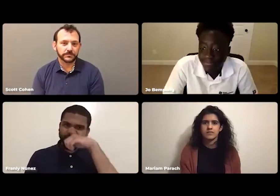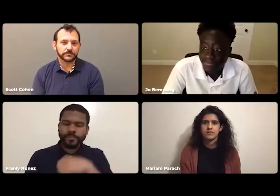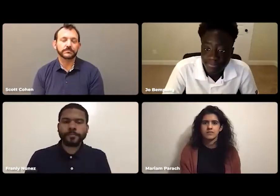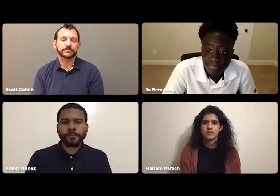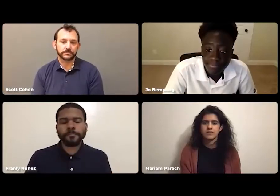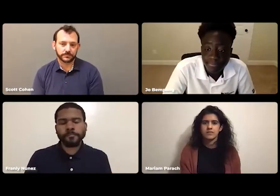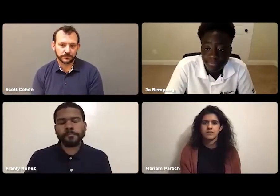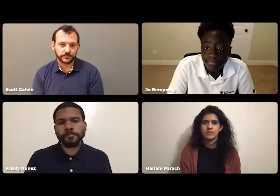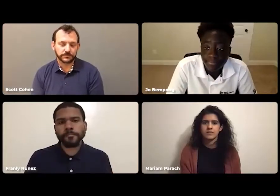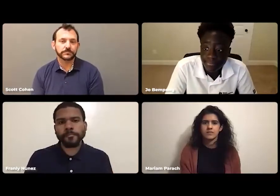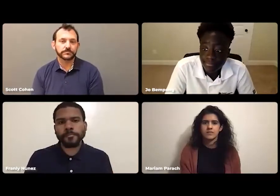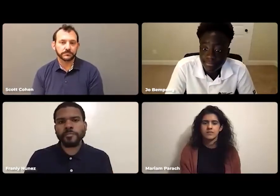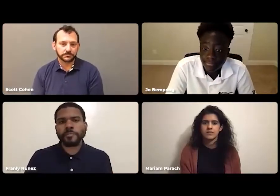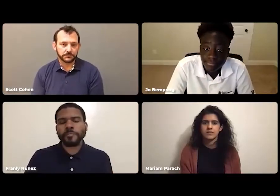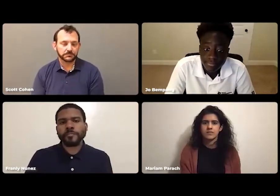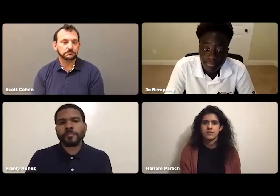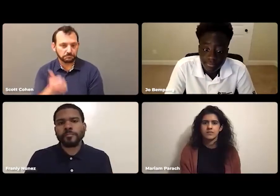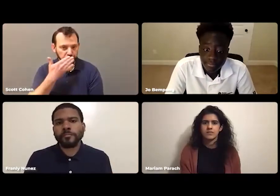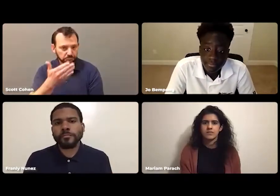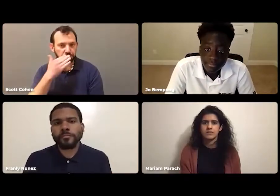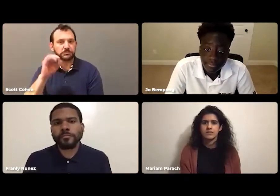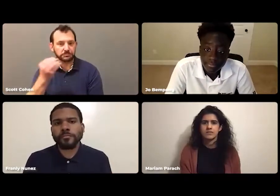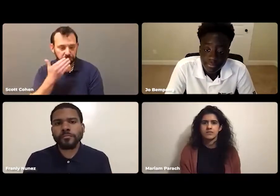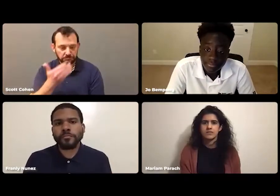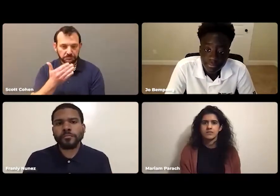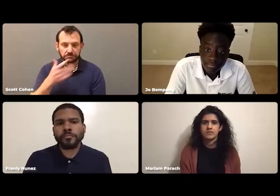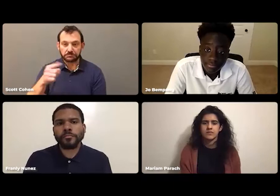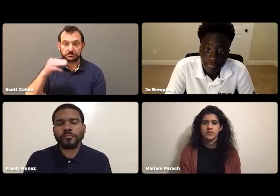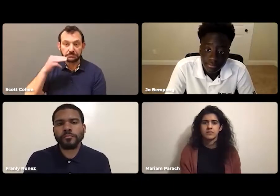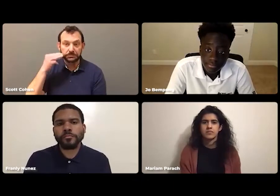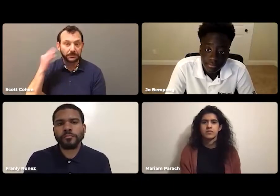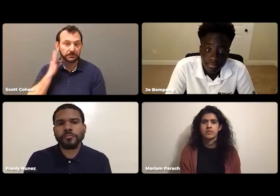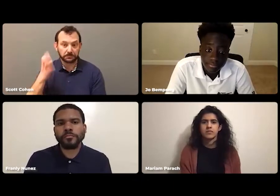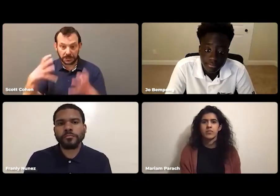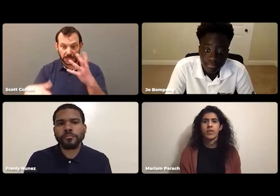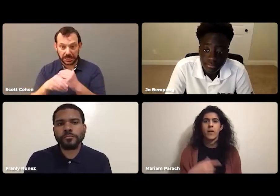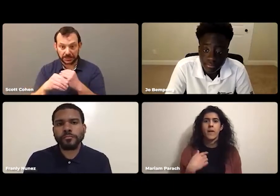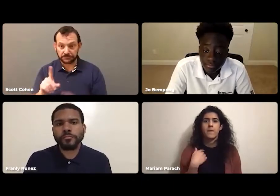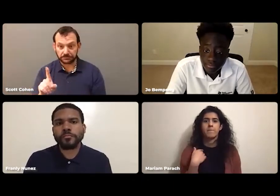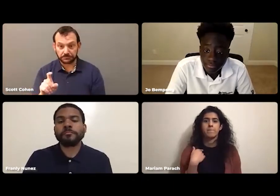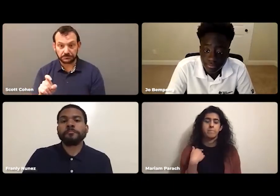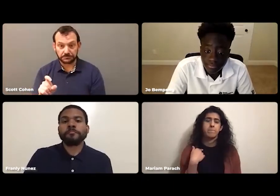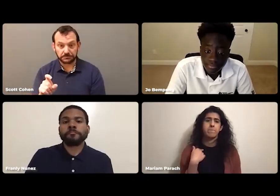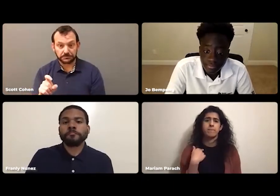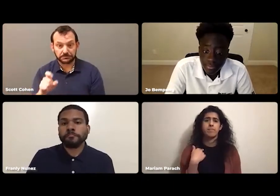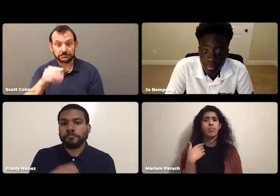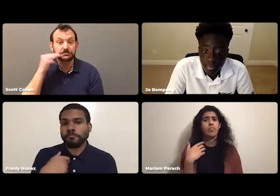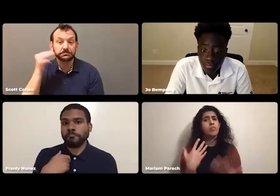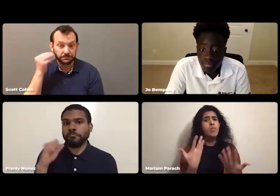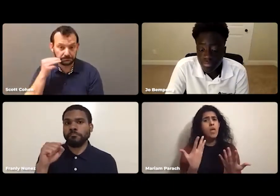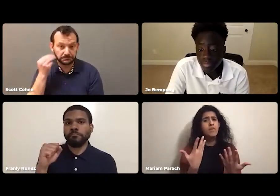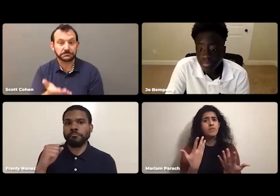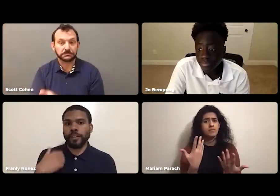But, you can't avoid it right now, so we just have to go with it, I guess.